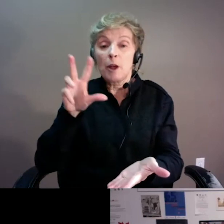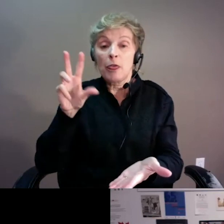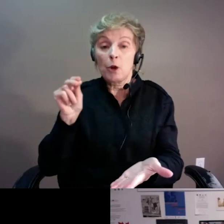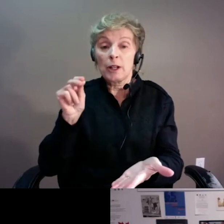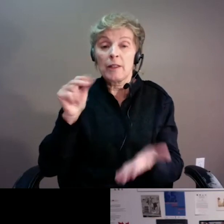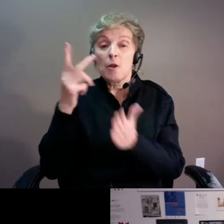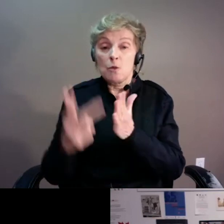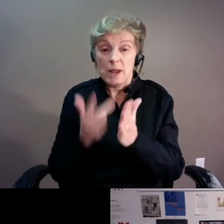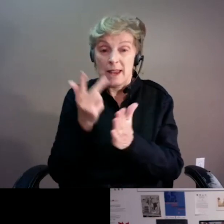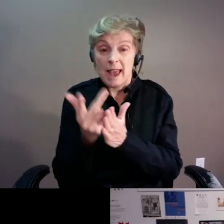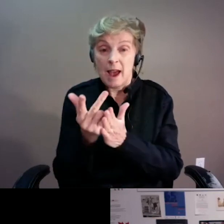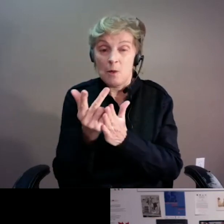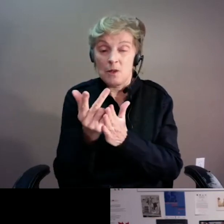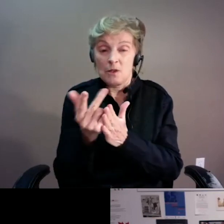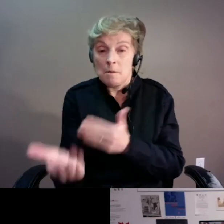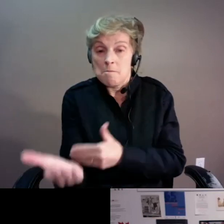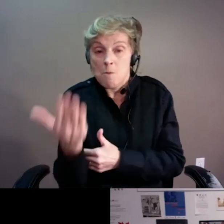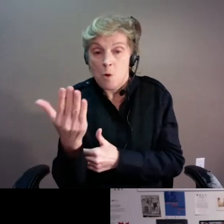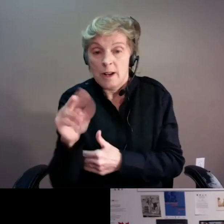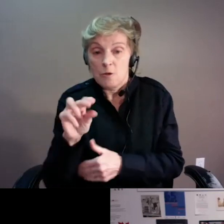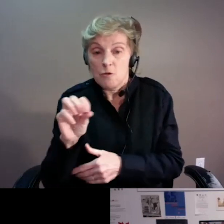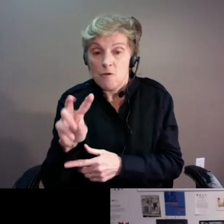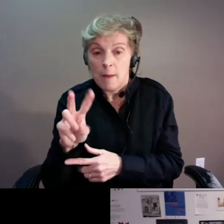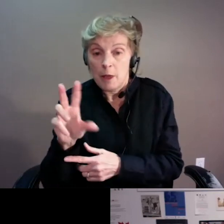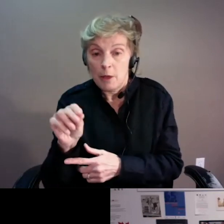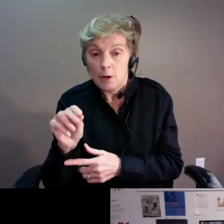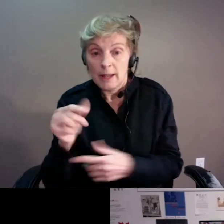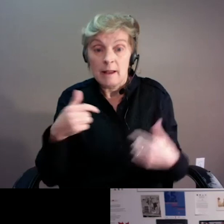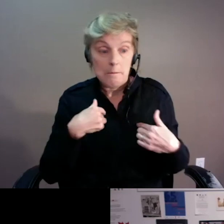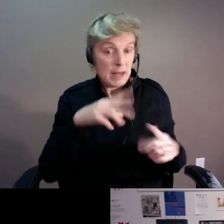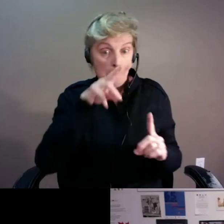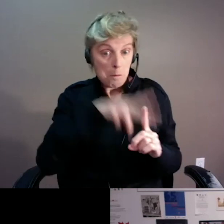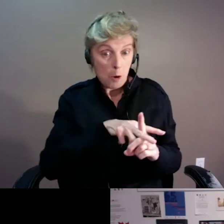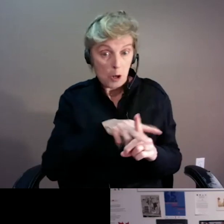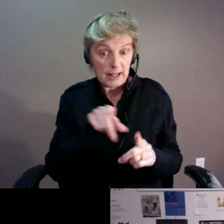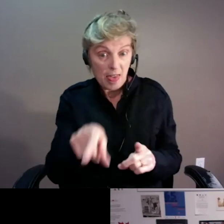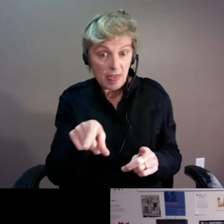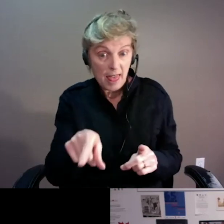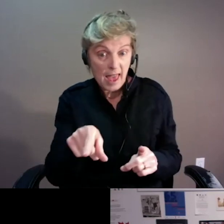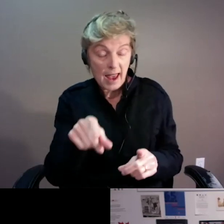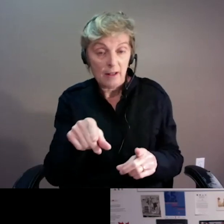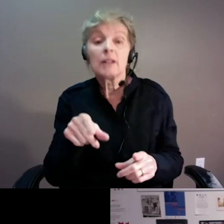on the morning of the 30th. I'm booked again to be there at another event on the 1st.